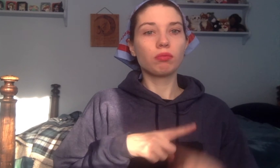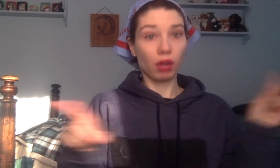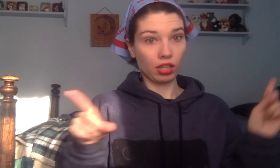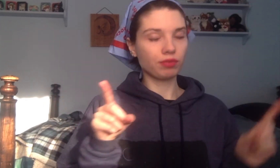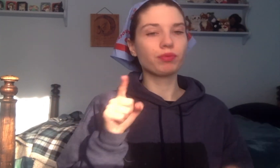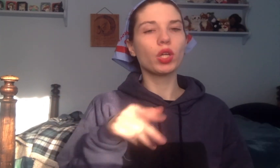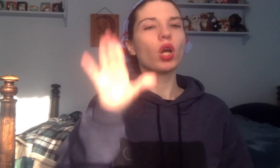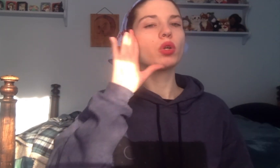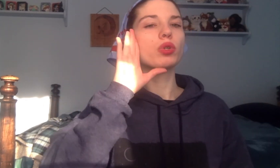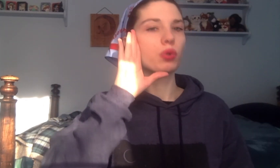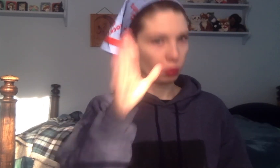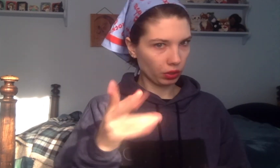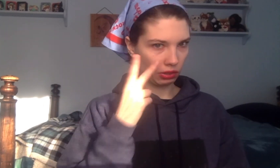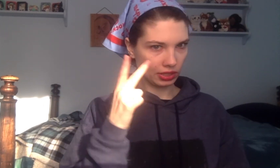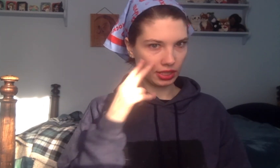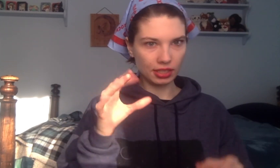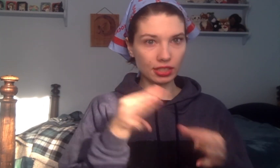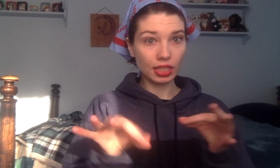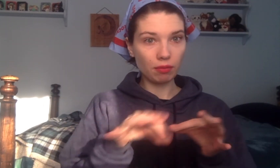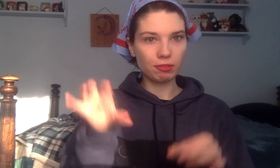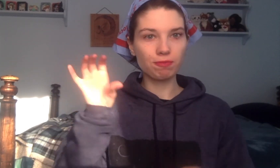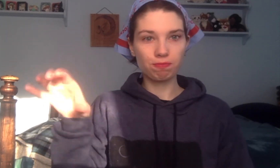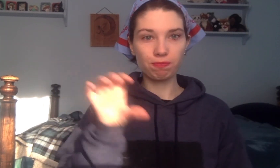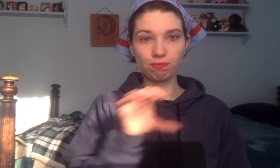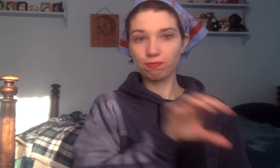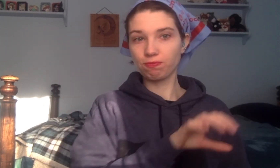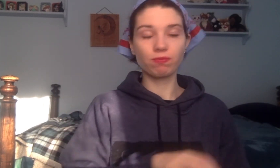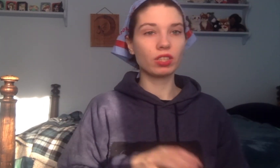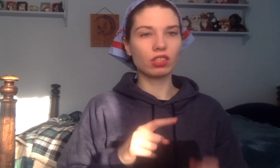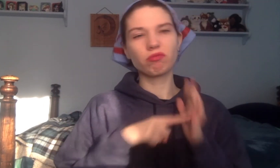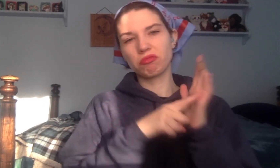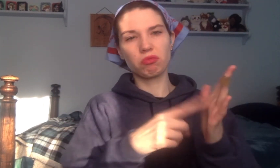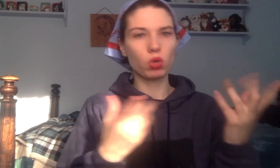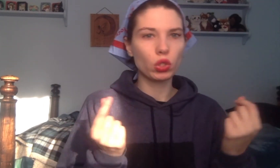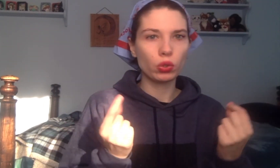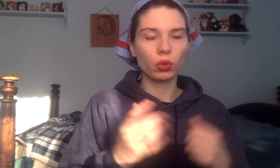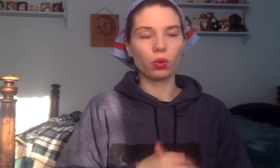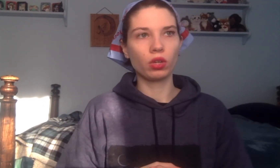But you'll see captions, showing you what to do.